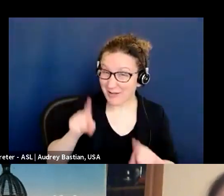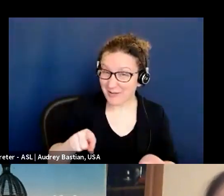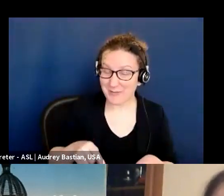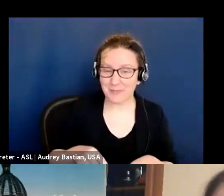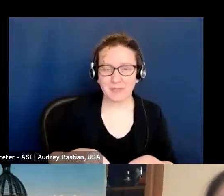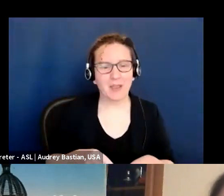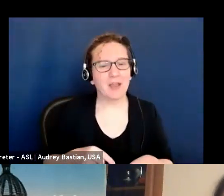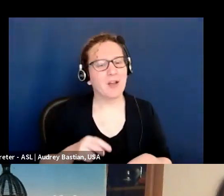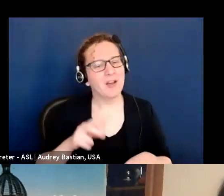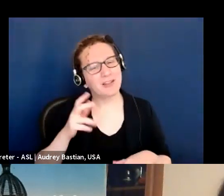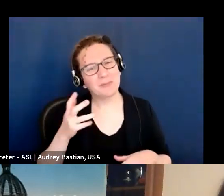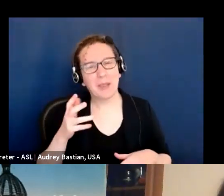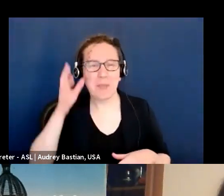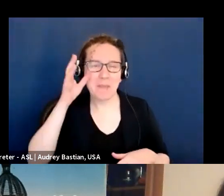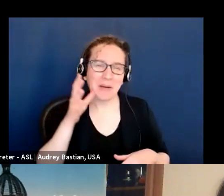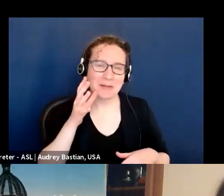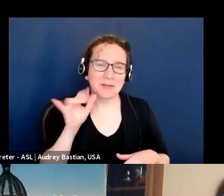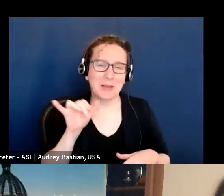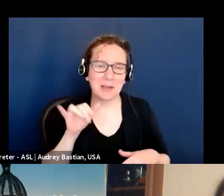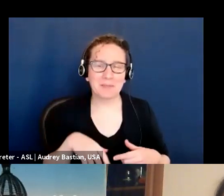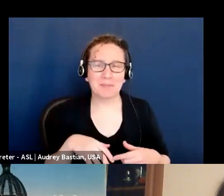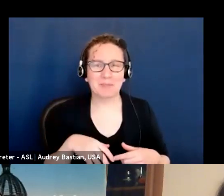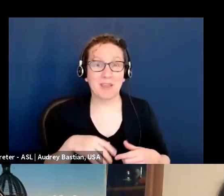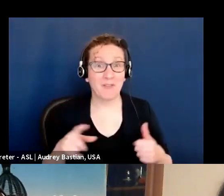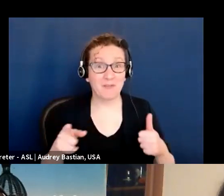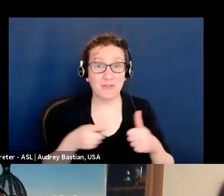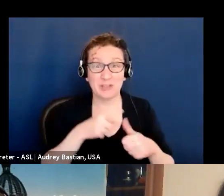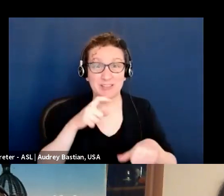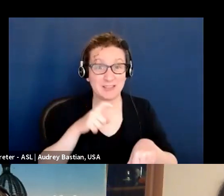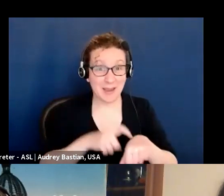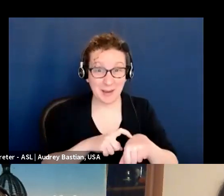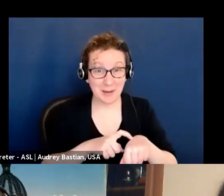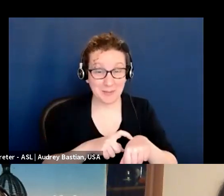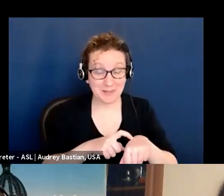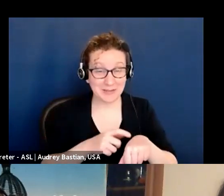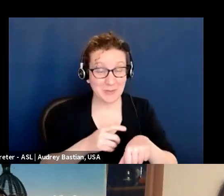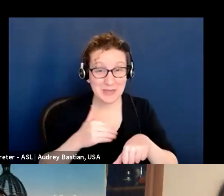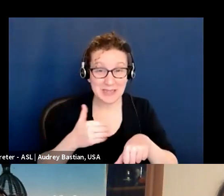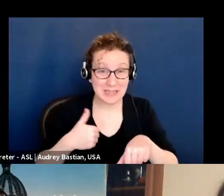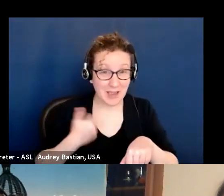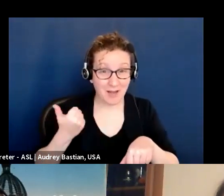Yeah. They were just like, this is the first time. And they did not think that I would,